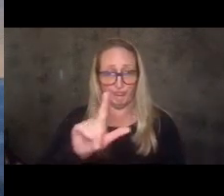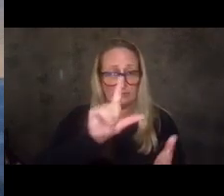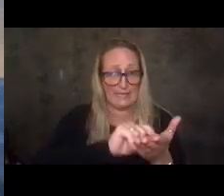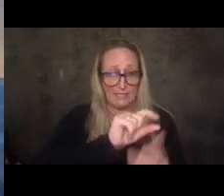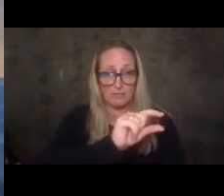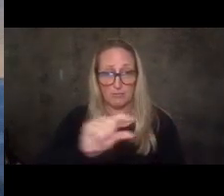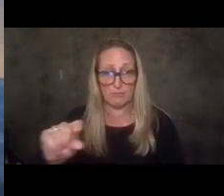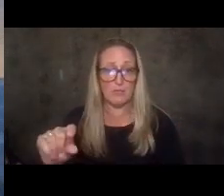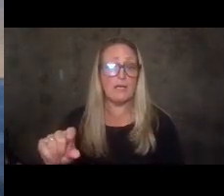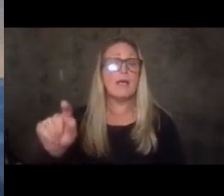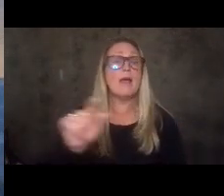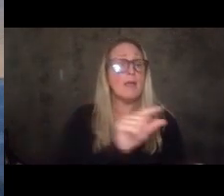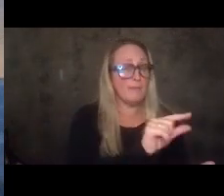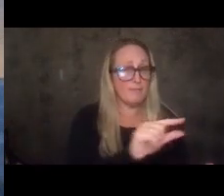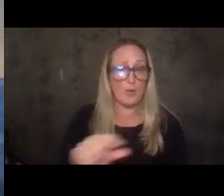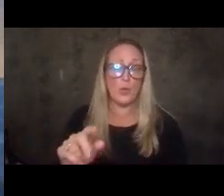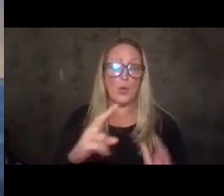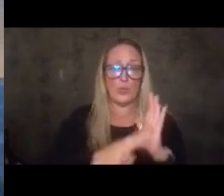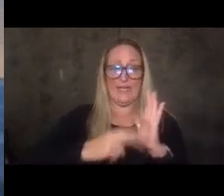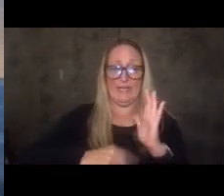the magnifier will start reading it using the narrator voice.